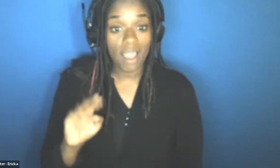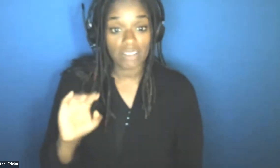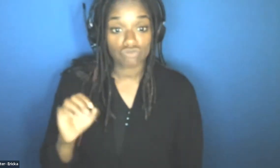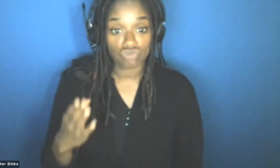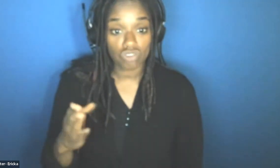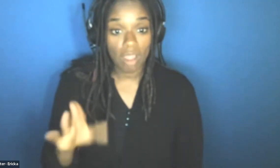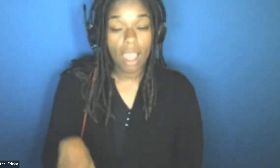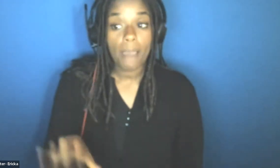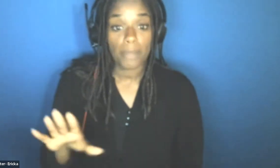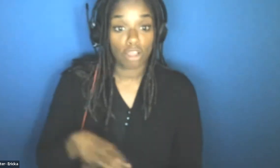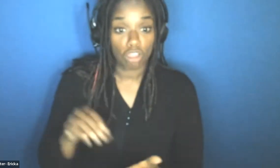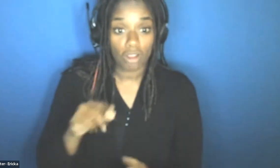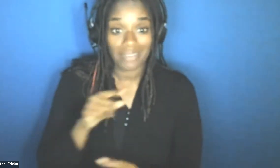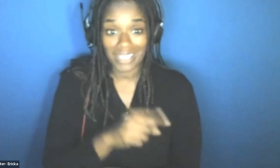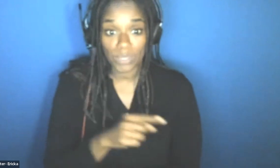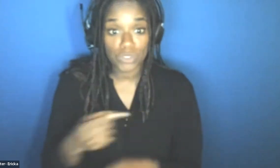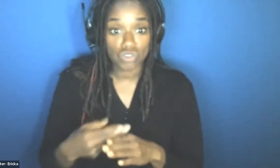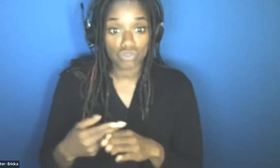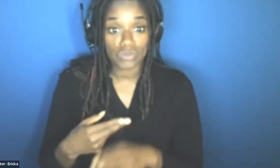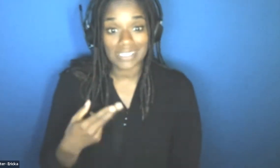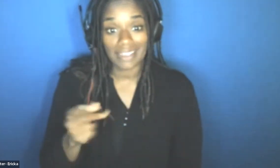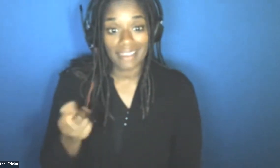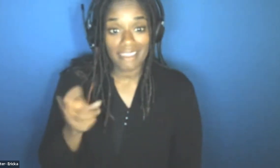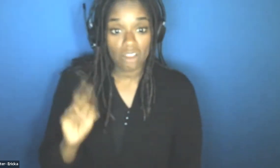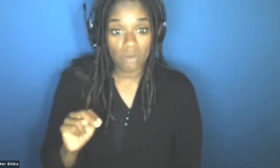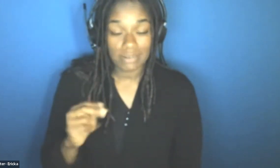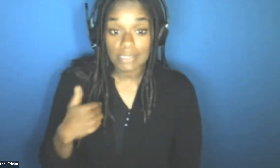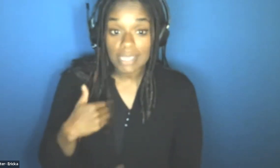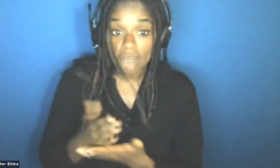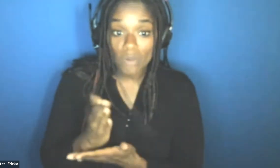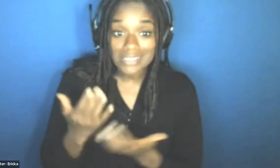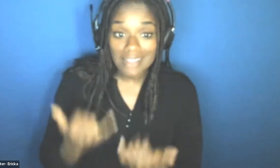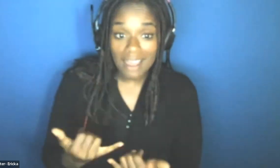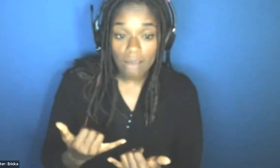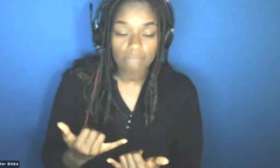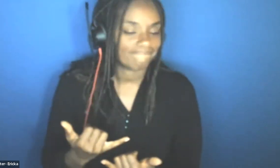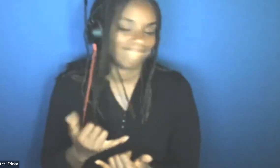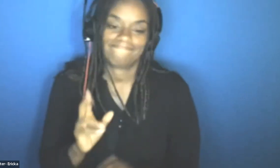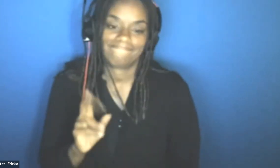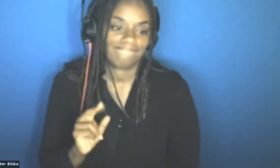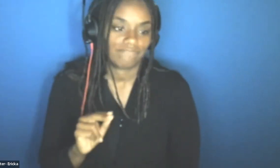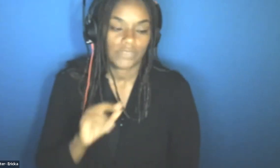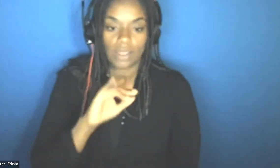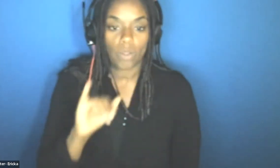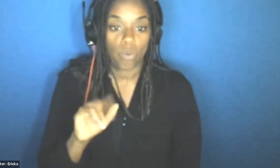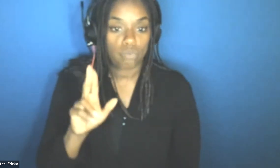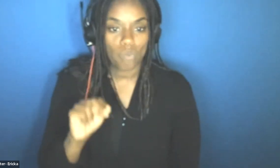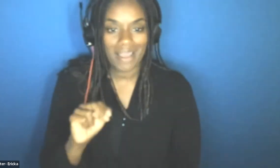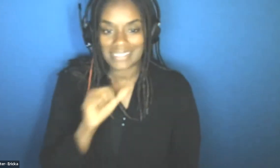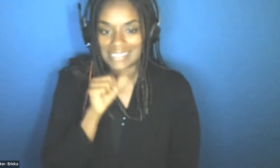To find an accommodation that would work for Juan. Now, what if Juan's employer found out he was using heroin? Now does Juan have rights under the law?